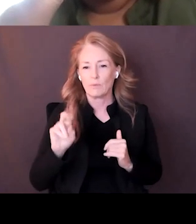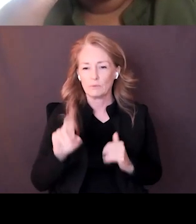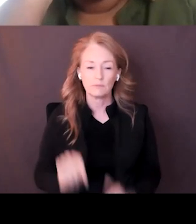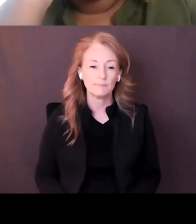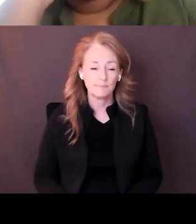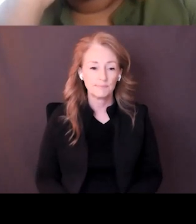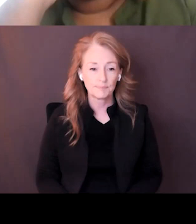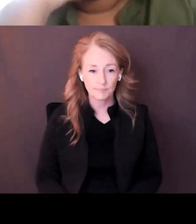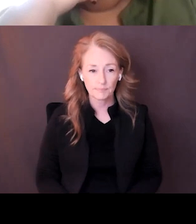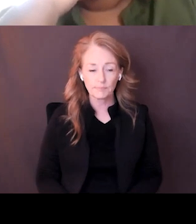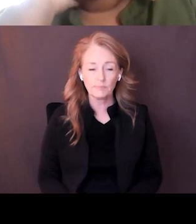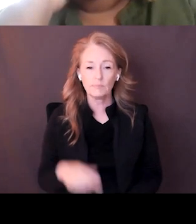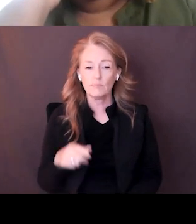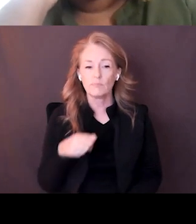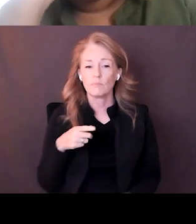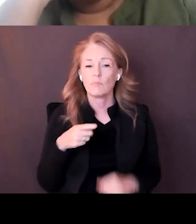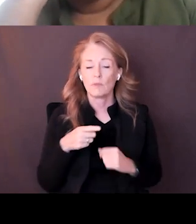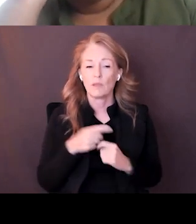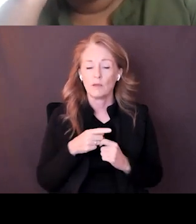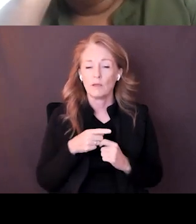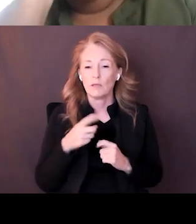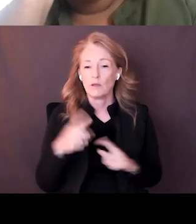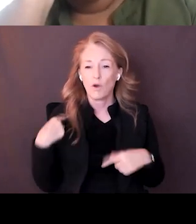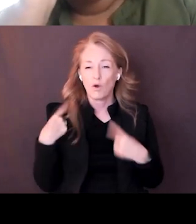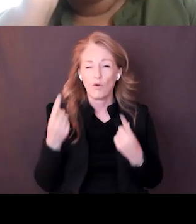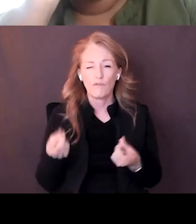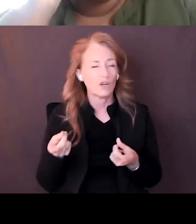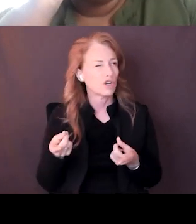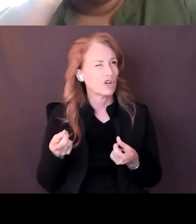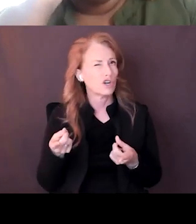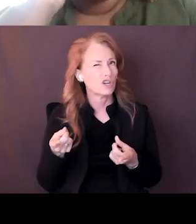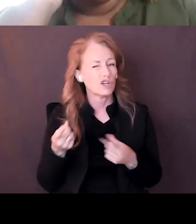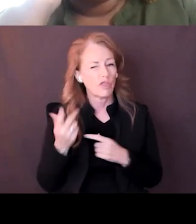THIS JAM, OVER THE COURSE OF THREE, ALMOST FOUR YEARS, WE HAVE